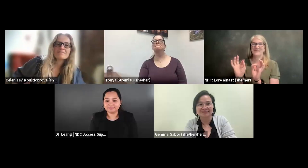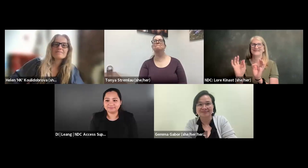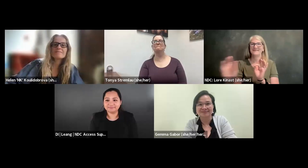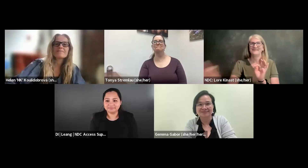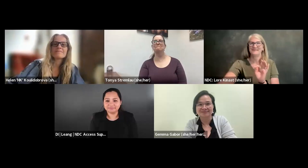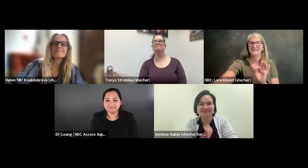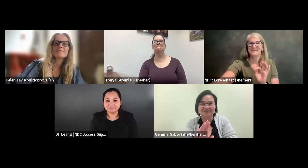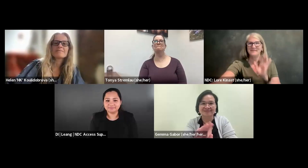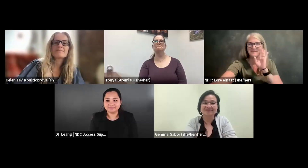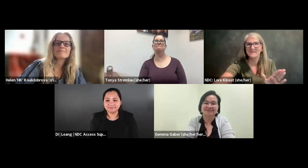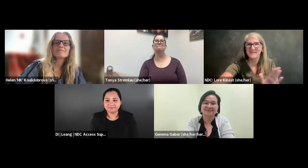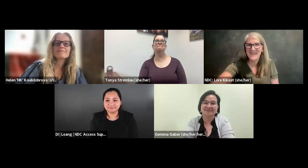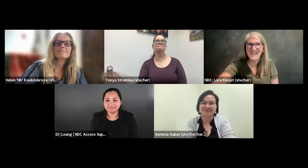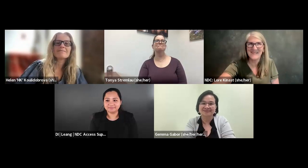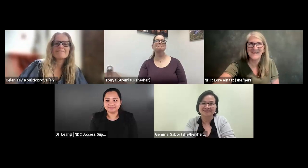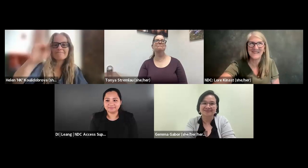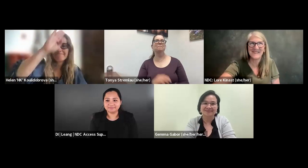All right. There's Helen. Wonderful.